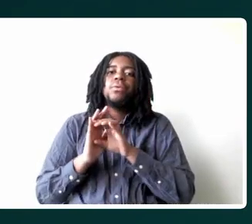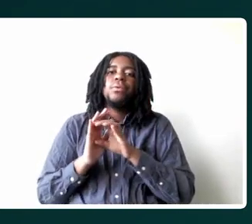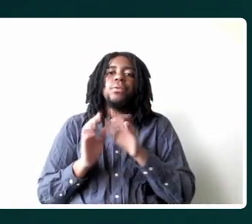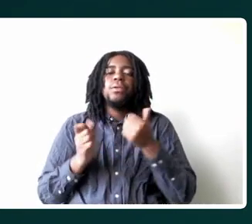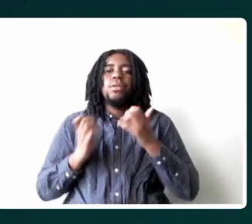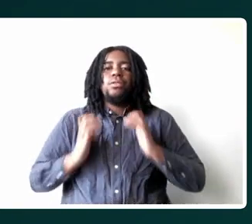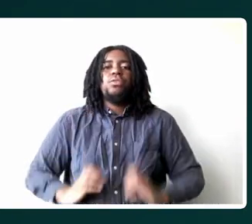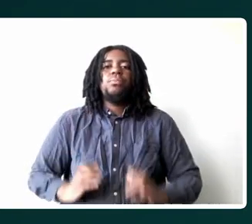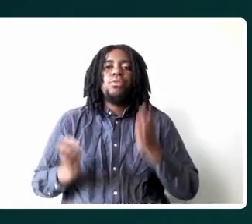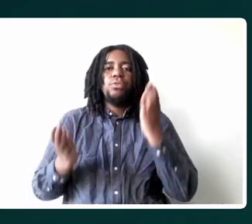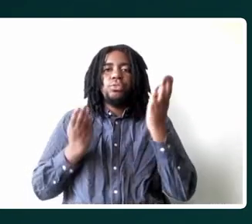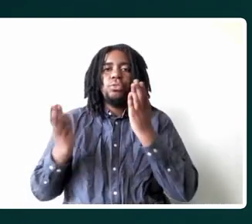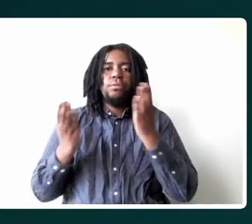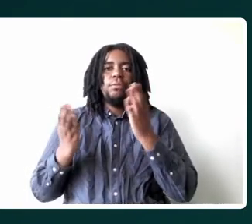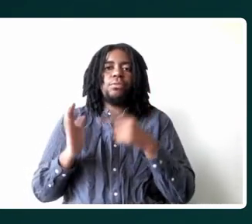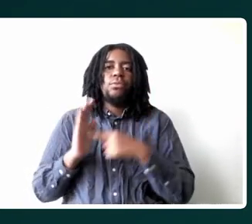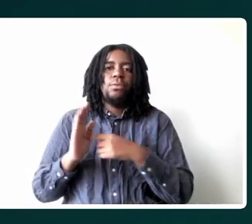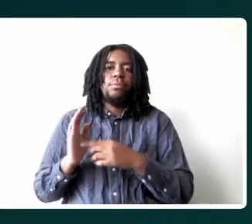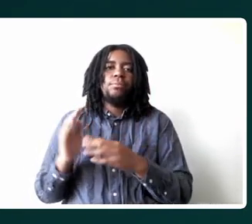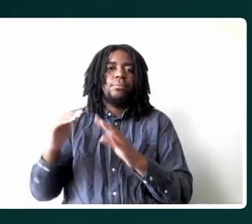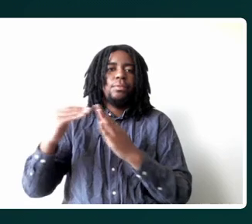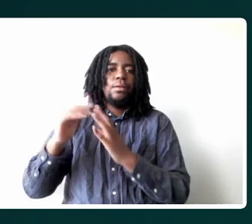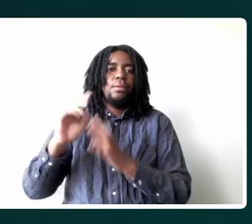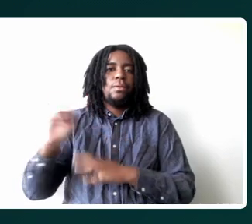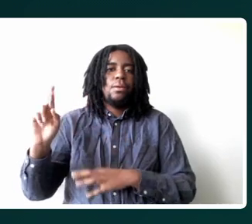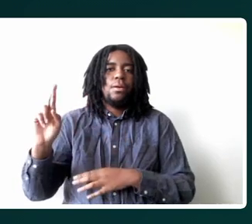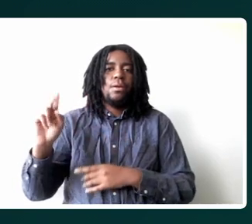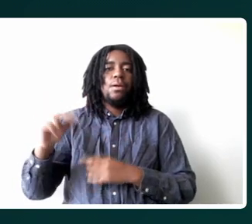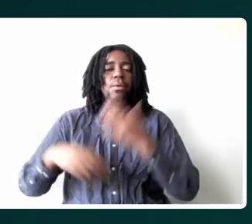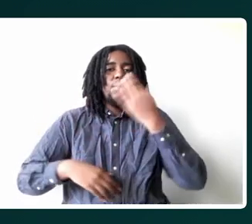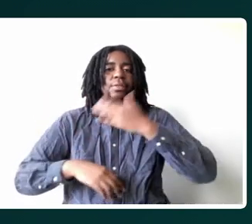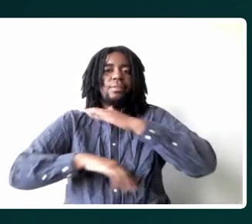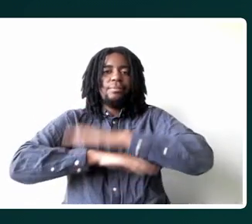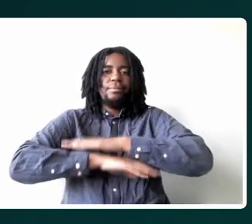the desk looks pretty disengaged and like they don't want to be there." I've experienced this